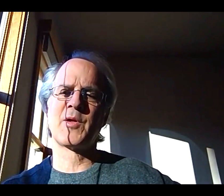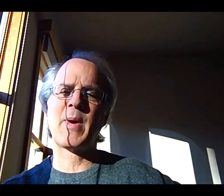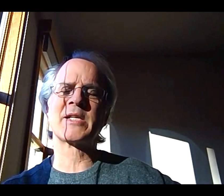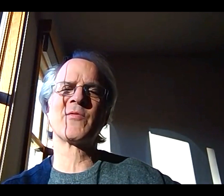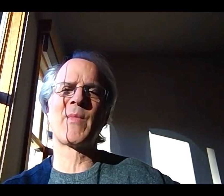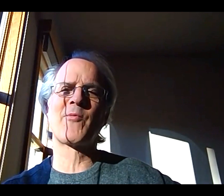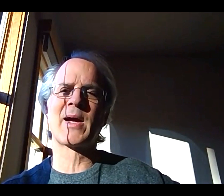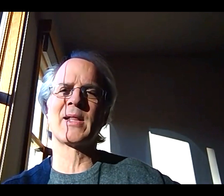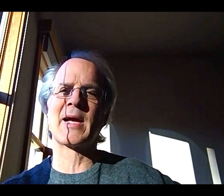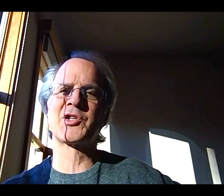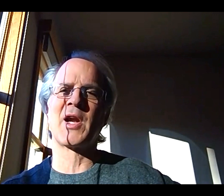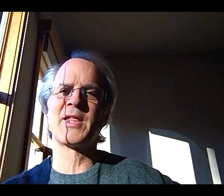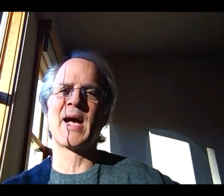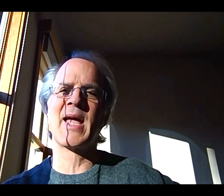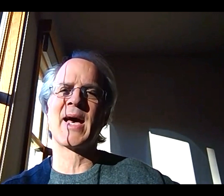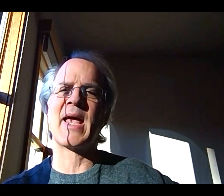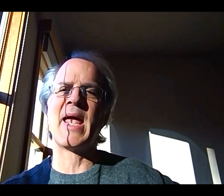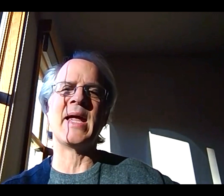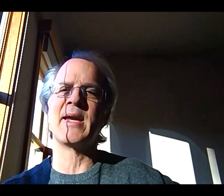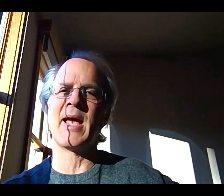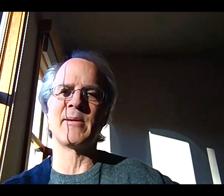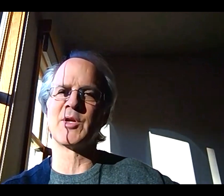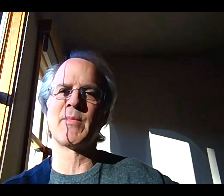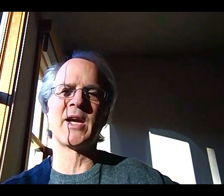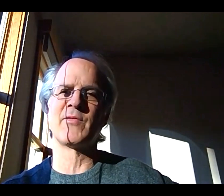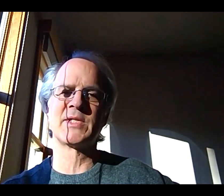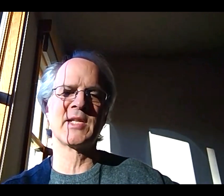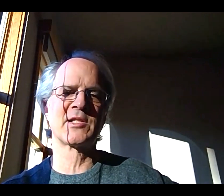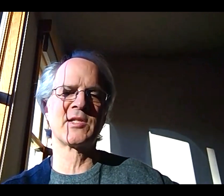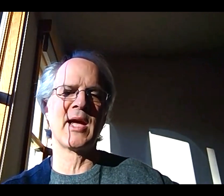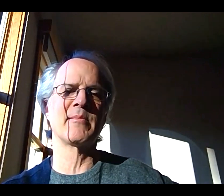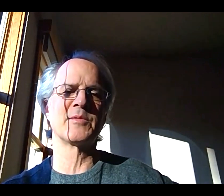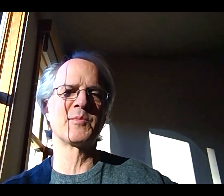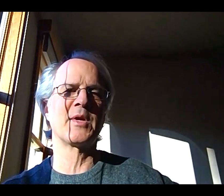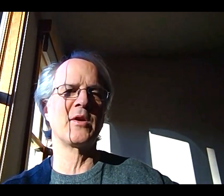to the best of my recollection, I think I had eight names, it might have been six names, but